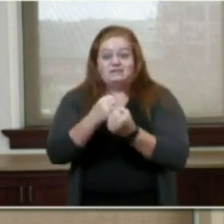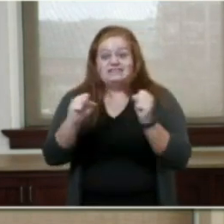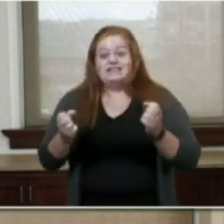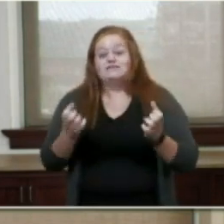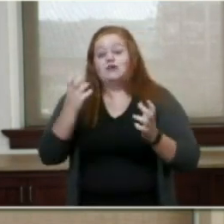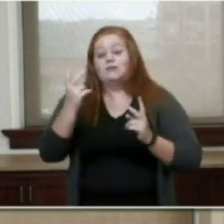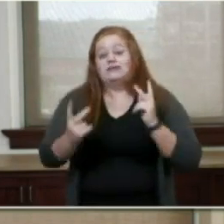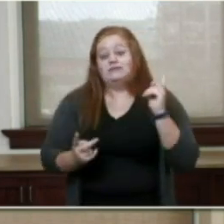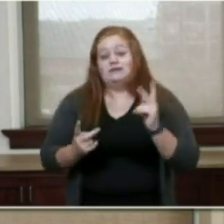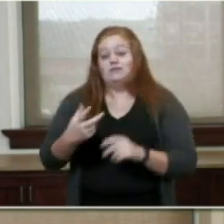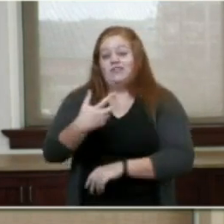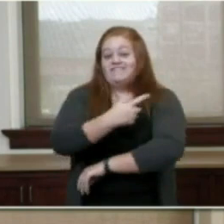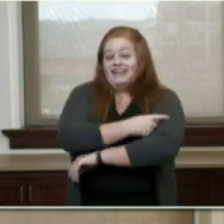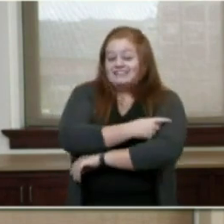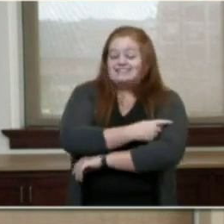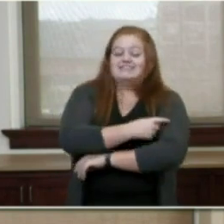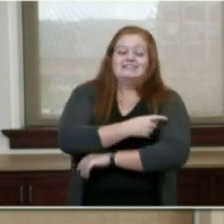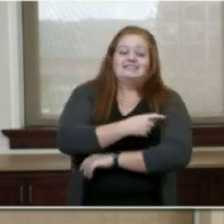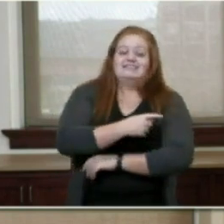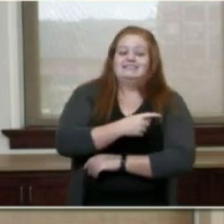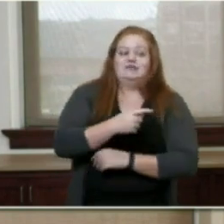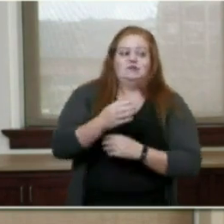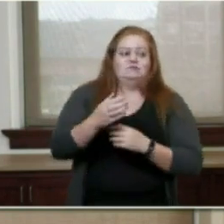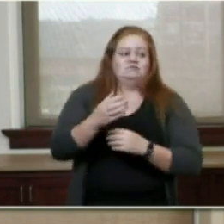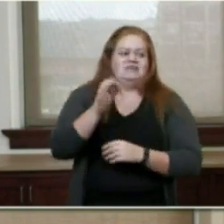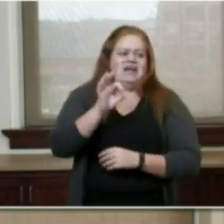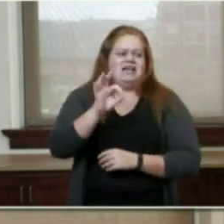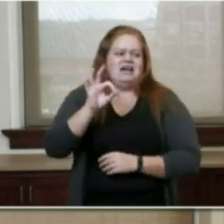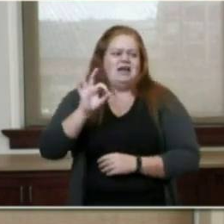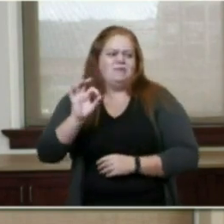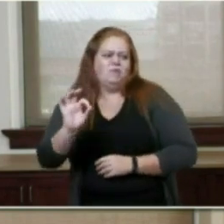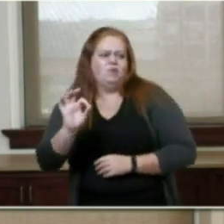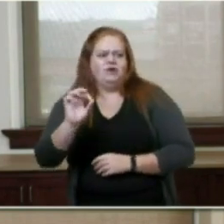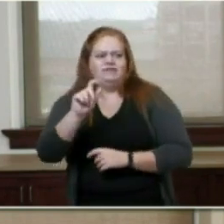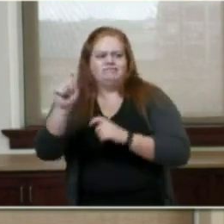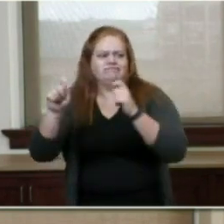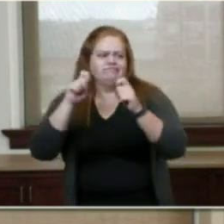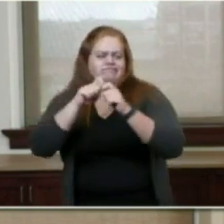that um you're 99 point whatever percent effective when it when it comes